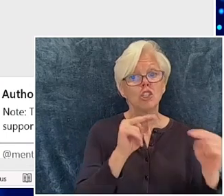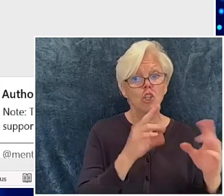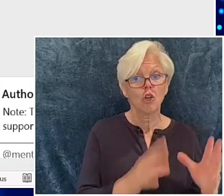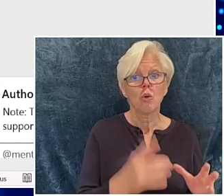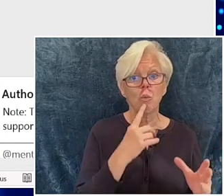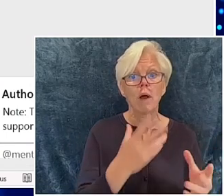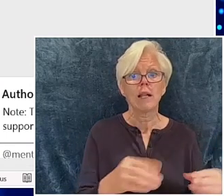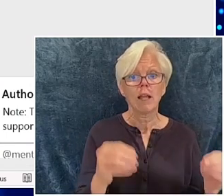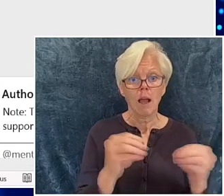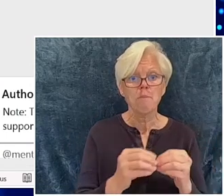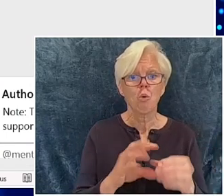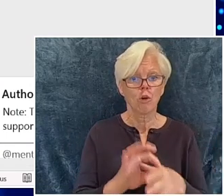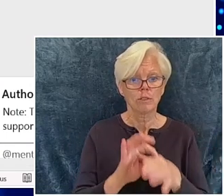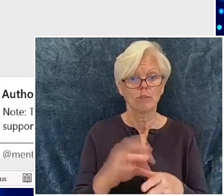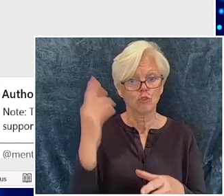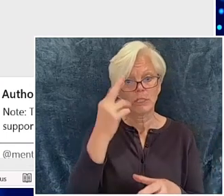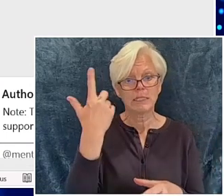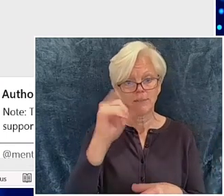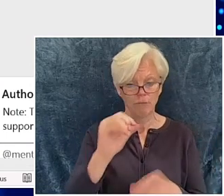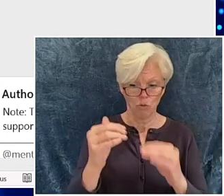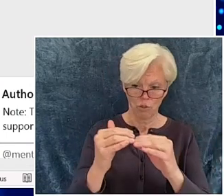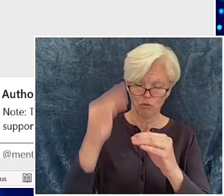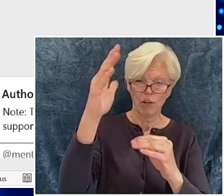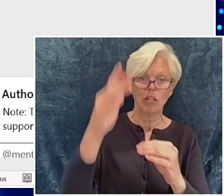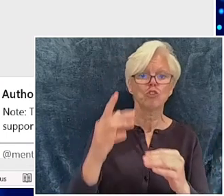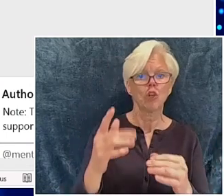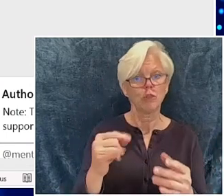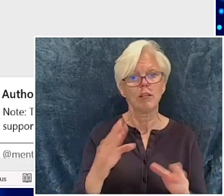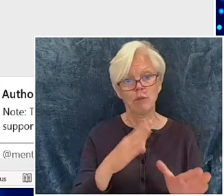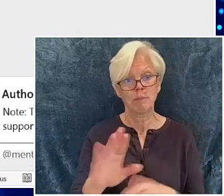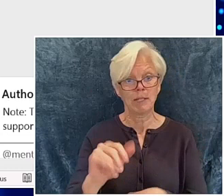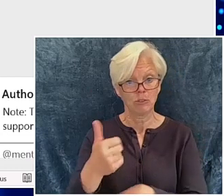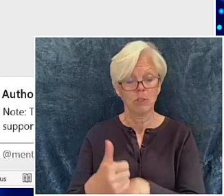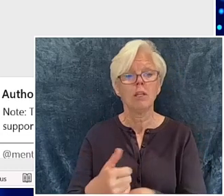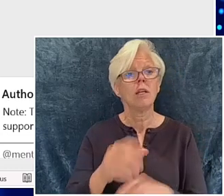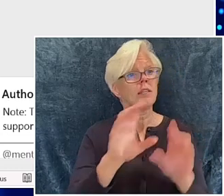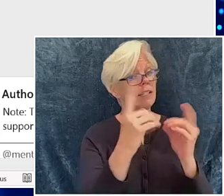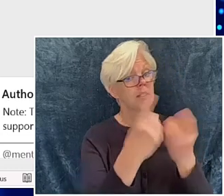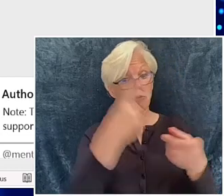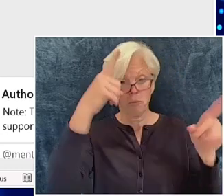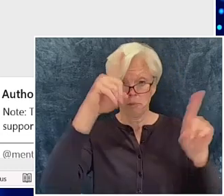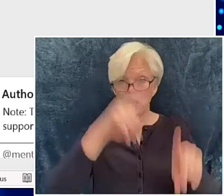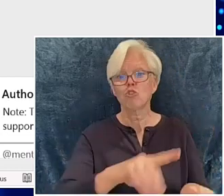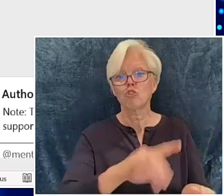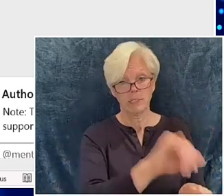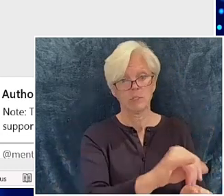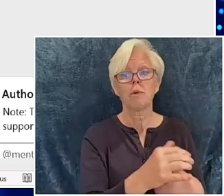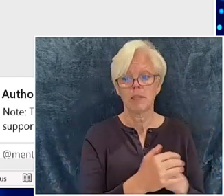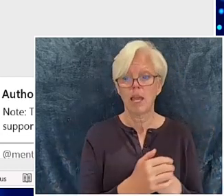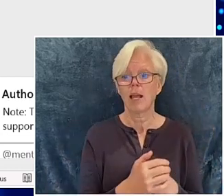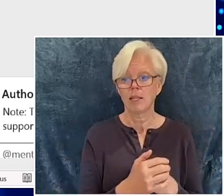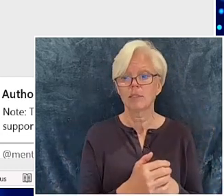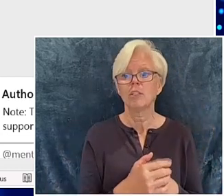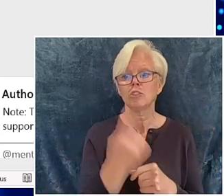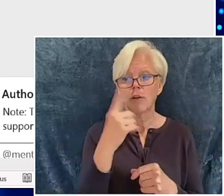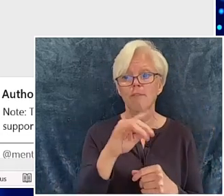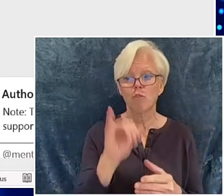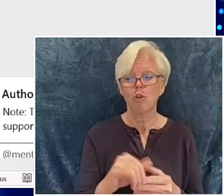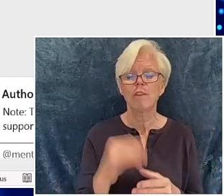threshold if we were going to establish one. The Department agrees with that, and that's- for that reason, we decided to go